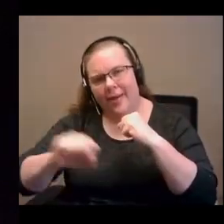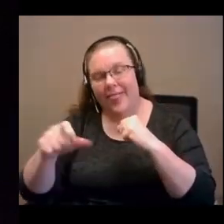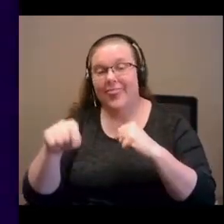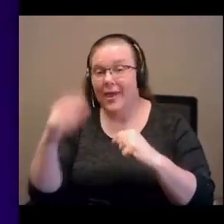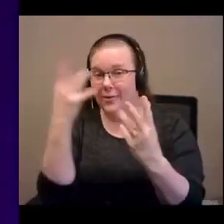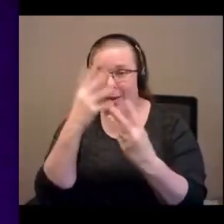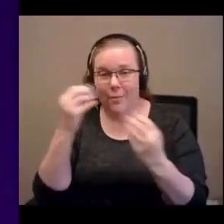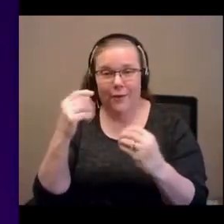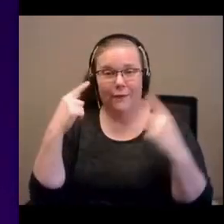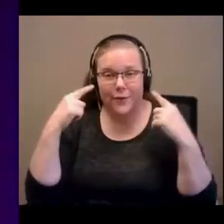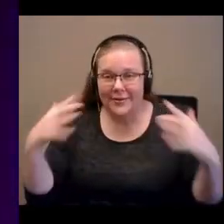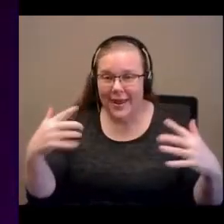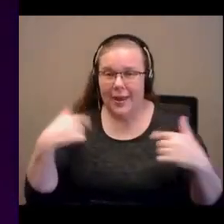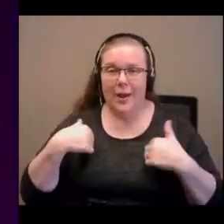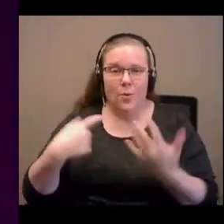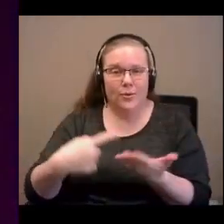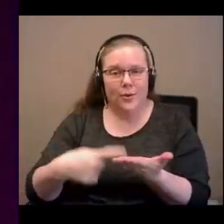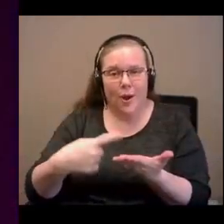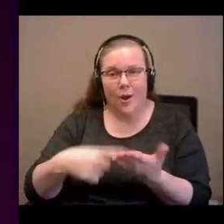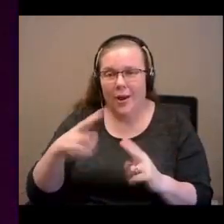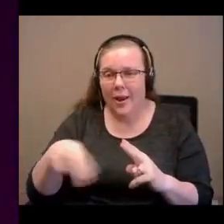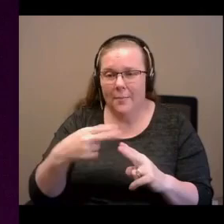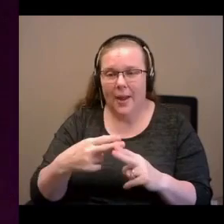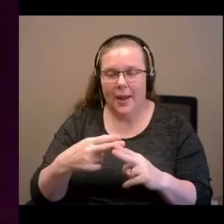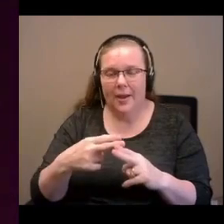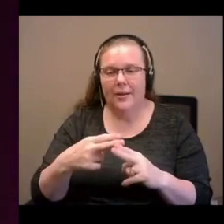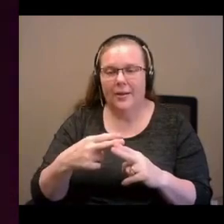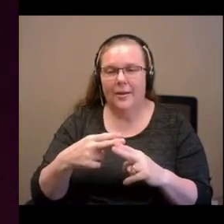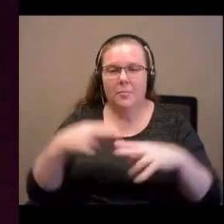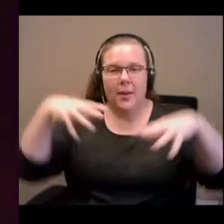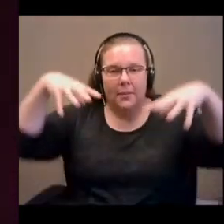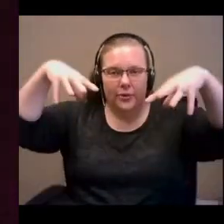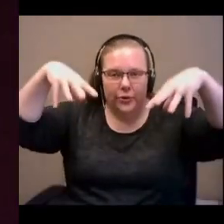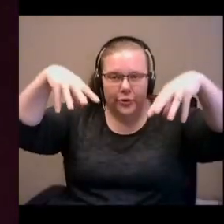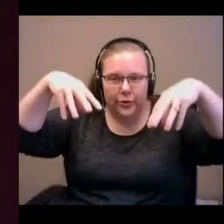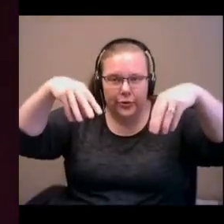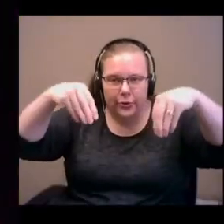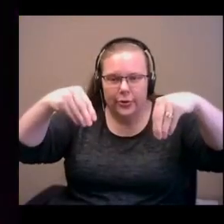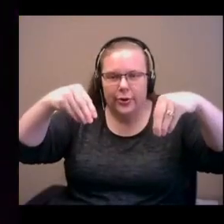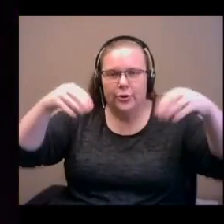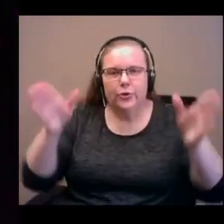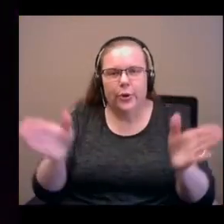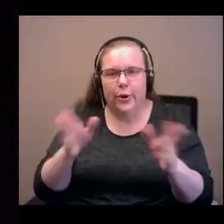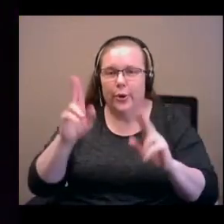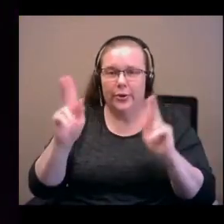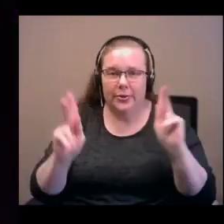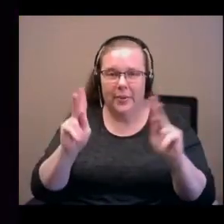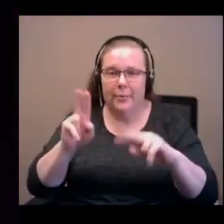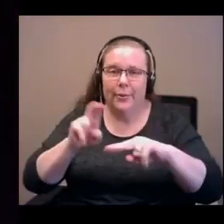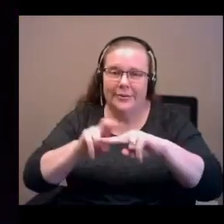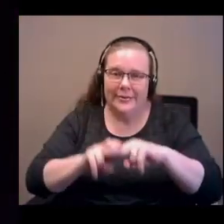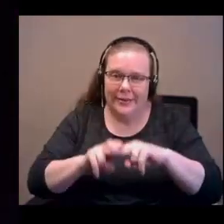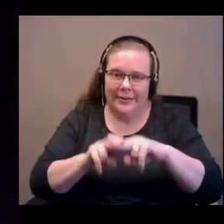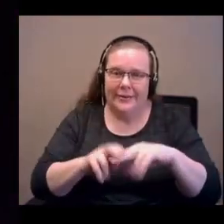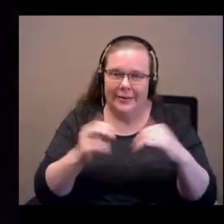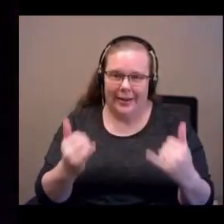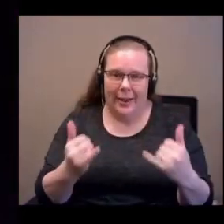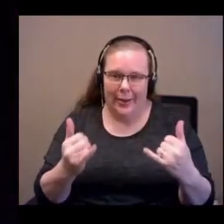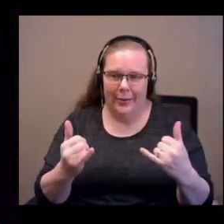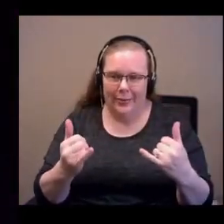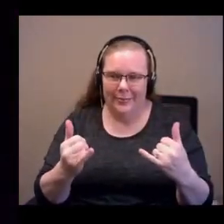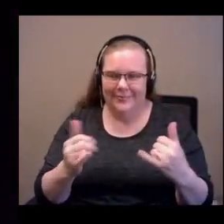was talking about… May we take the house lights down, encourage these lovely people to sit down.